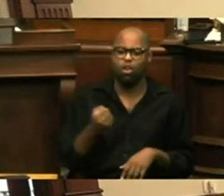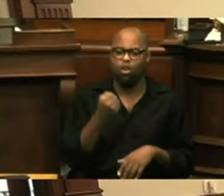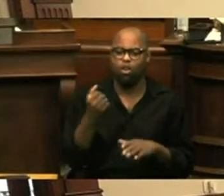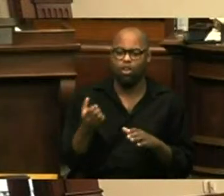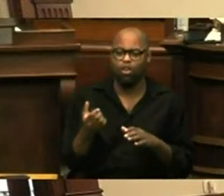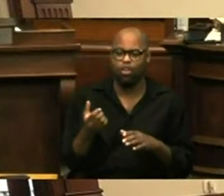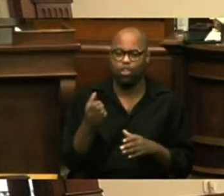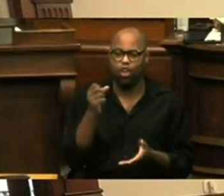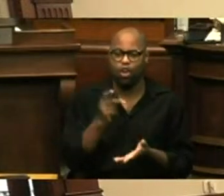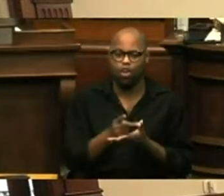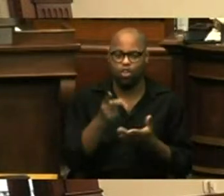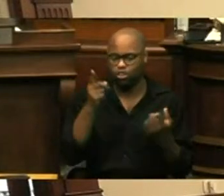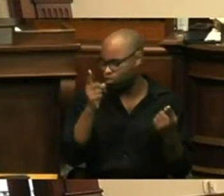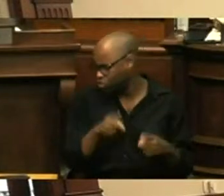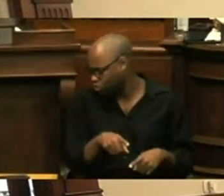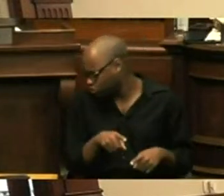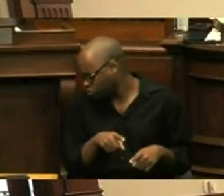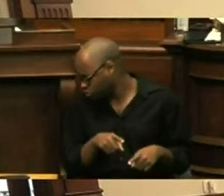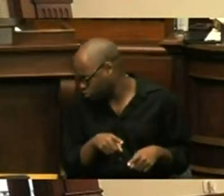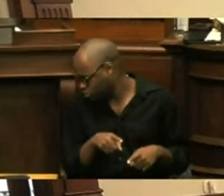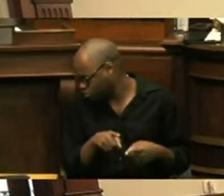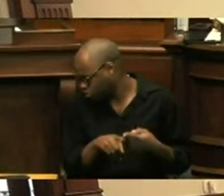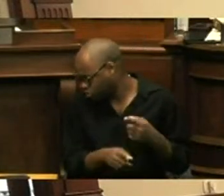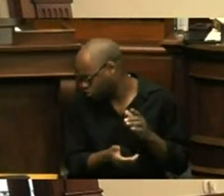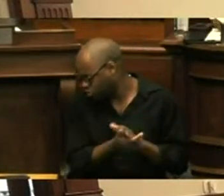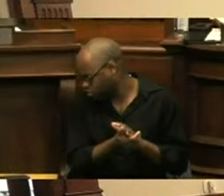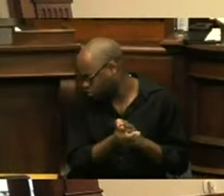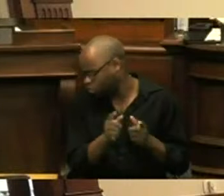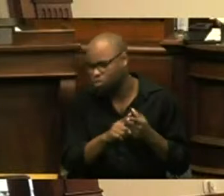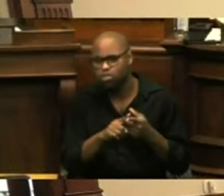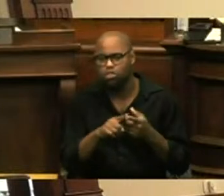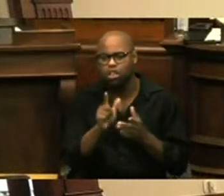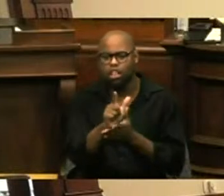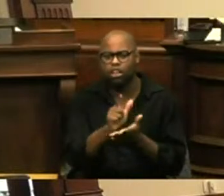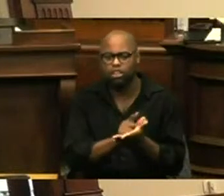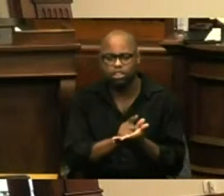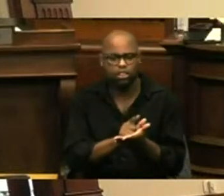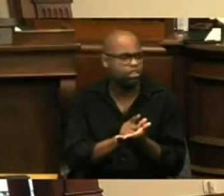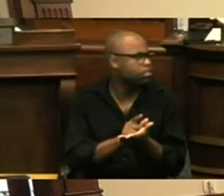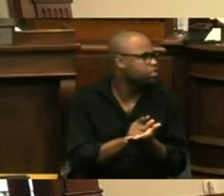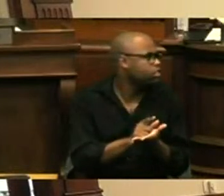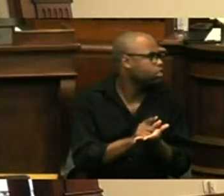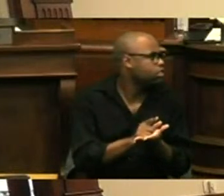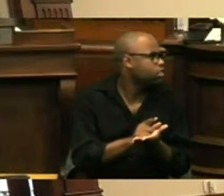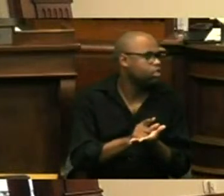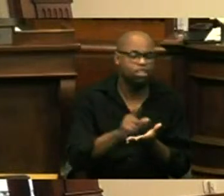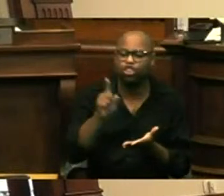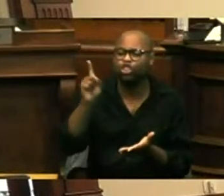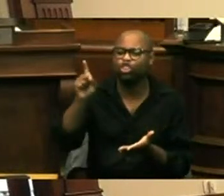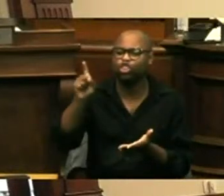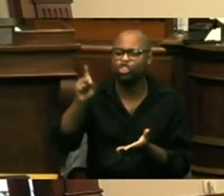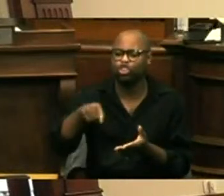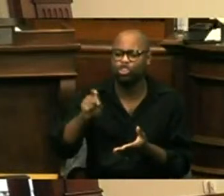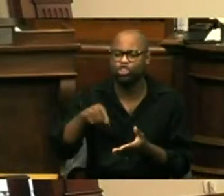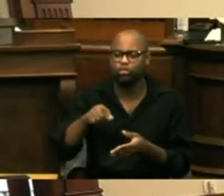held it authorizing agreement. The administration has put it